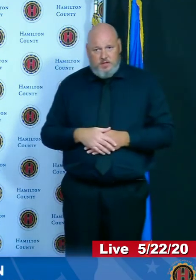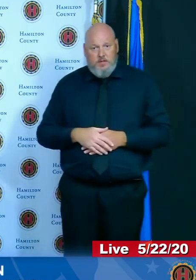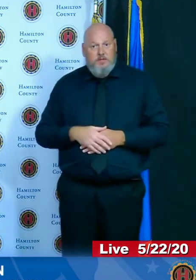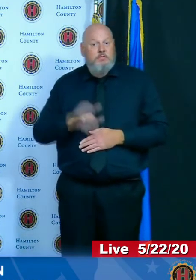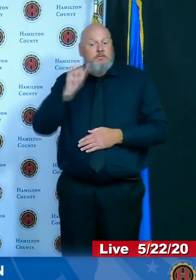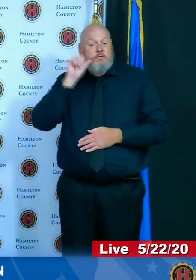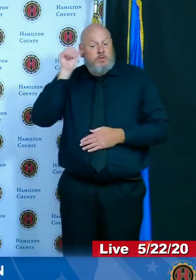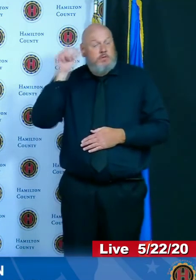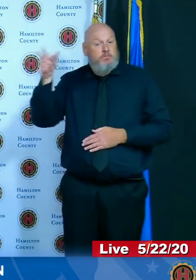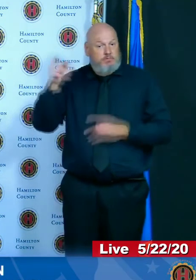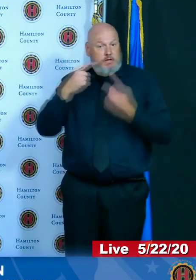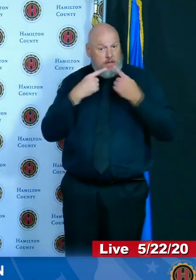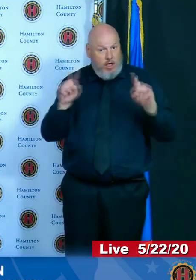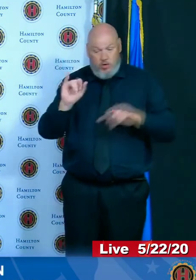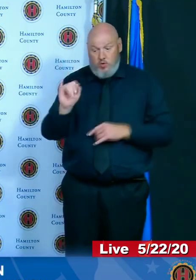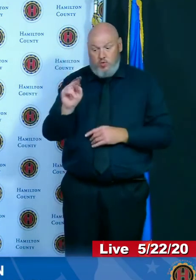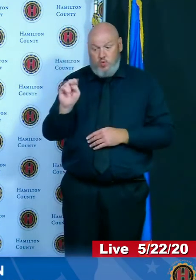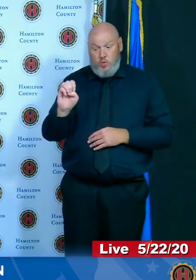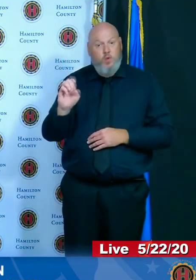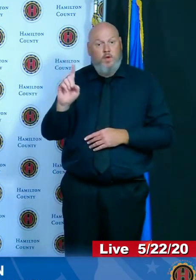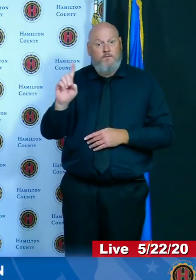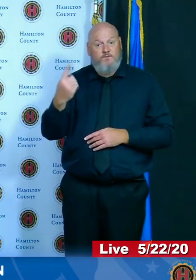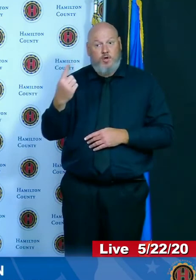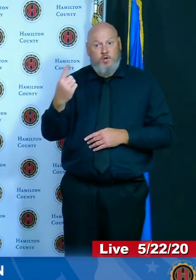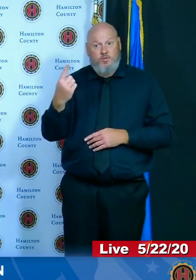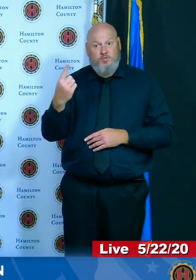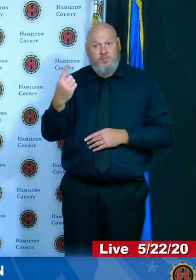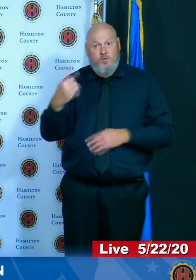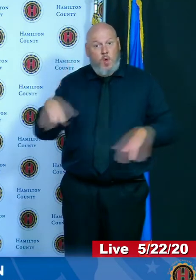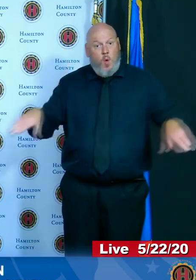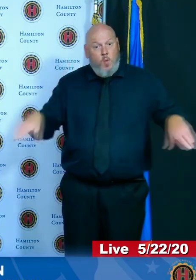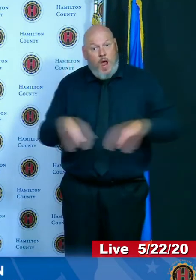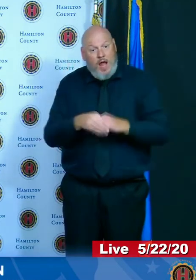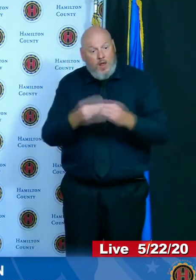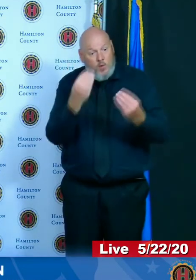are allowed to begin to reopen the guidance currently is to follow the same